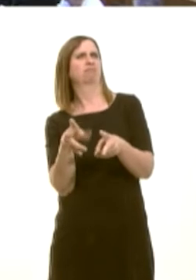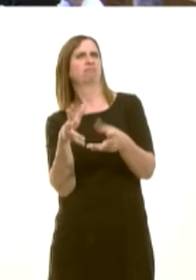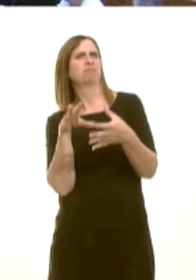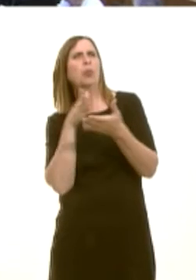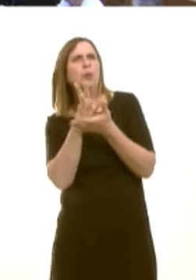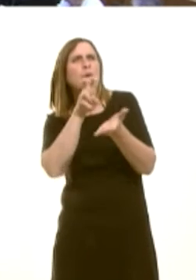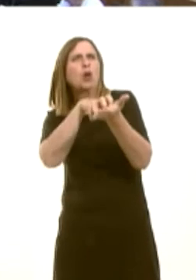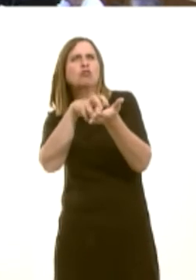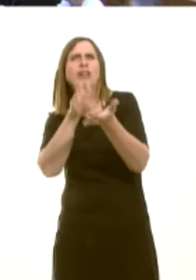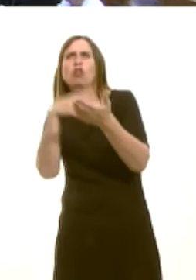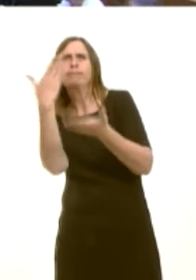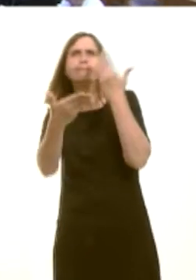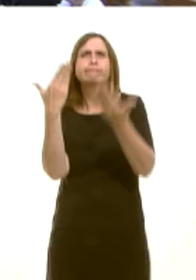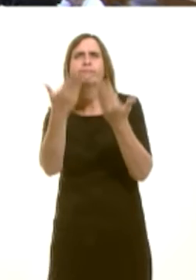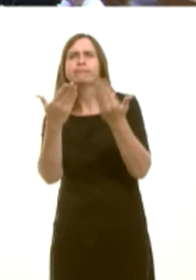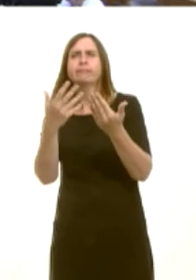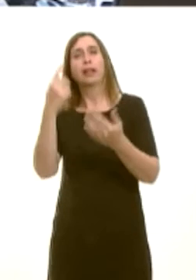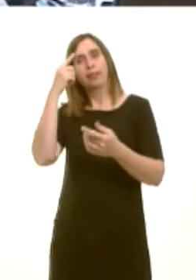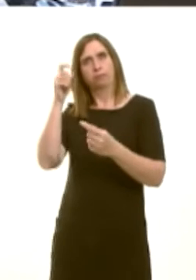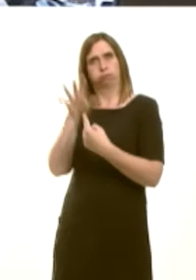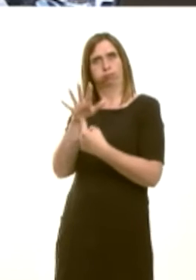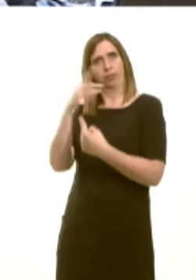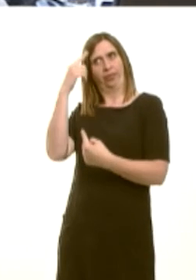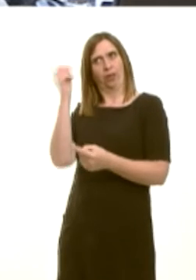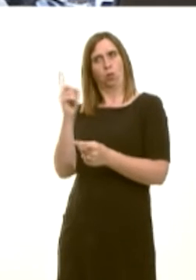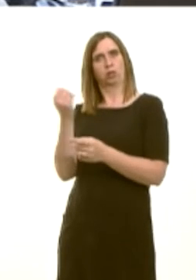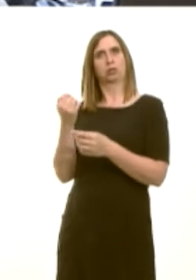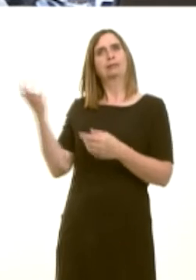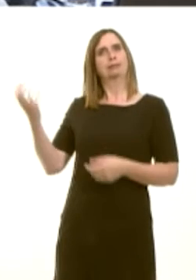move to a situation where we support GPs who are salaried. That will mean, because of the